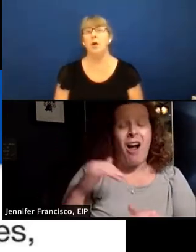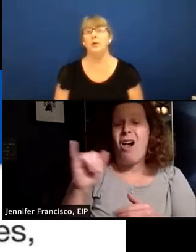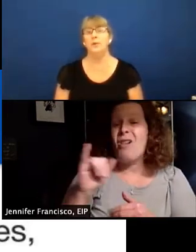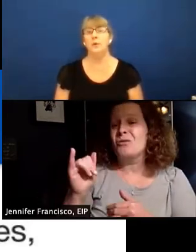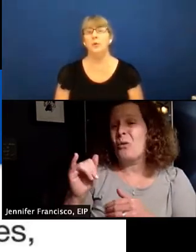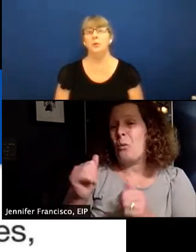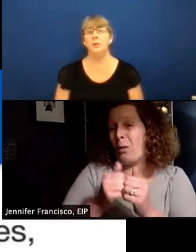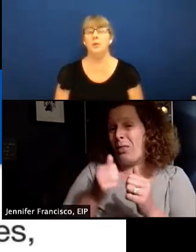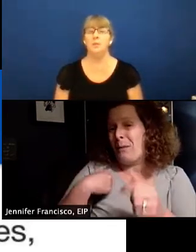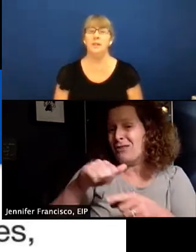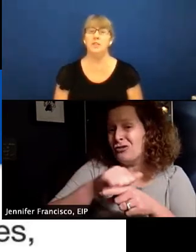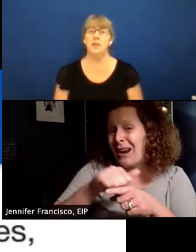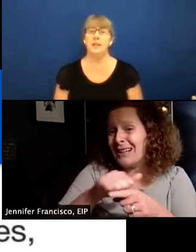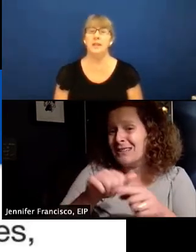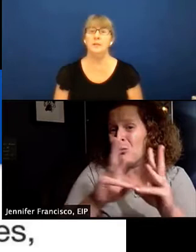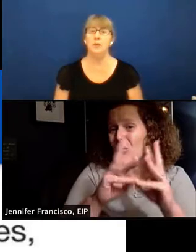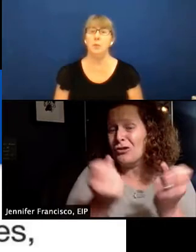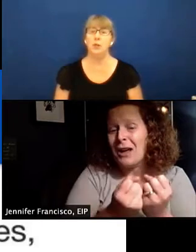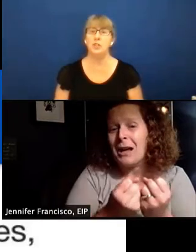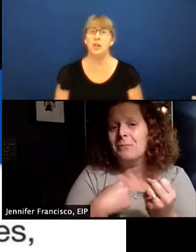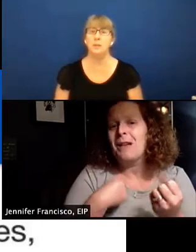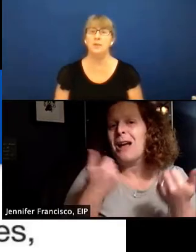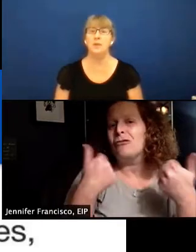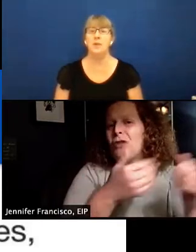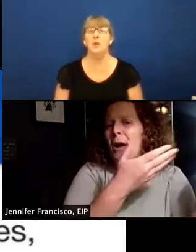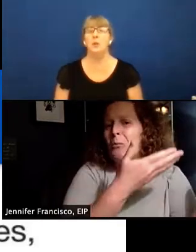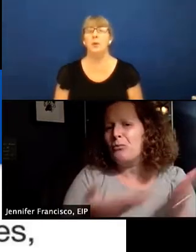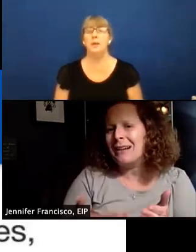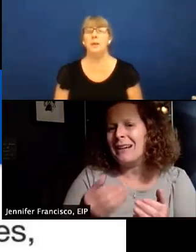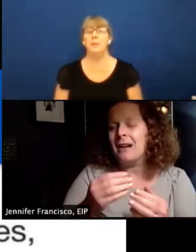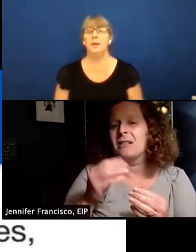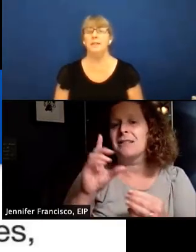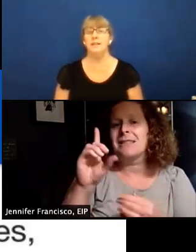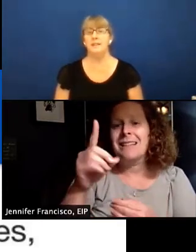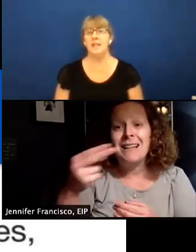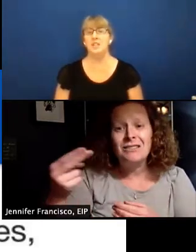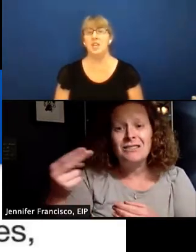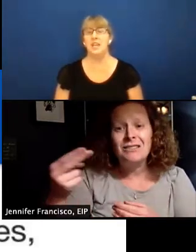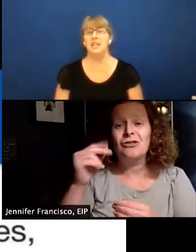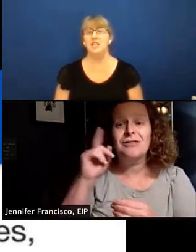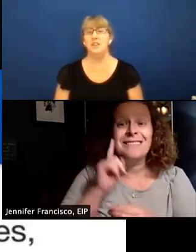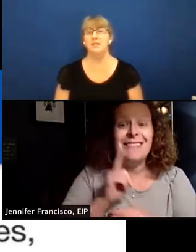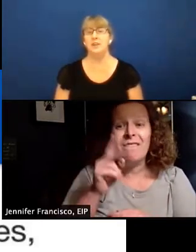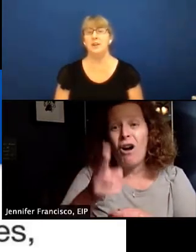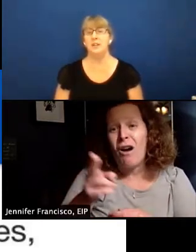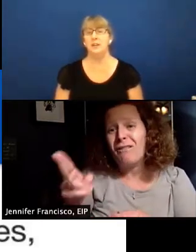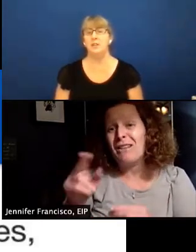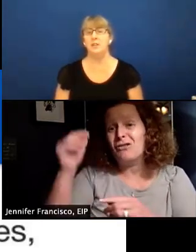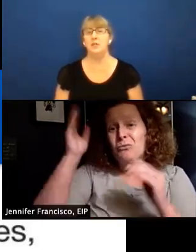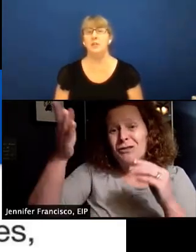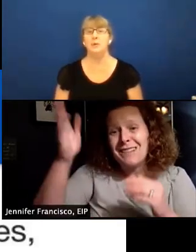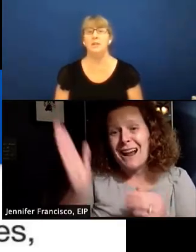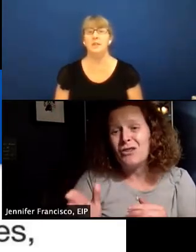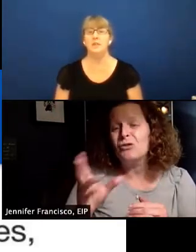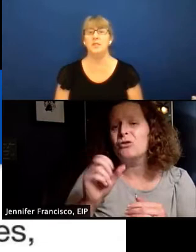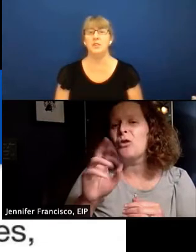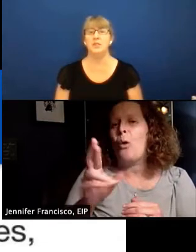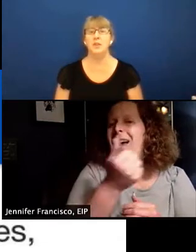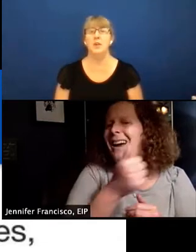Also, with my training with workshops we bring the DHH deaf and hard of hearing students presenters,